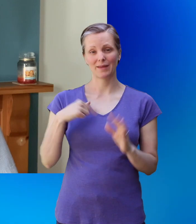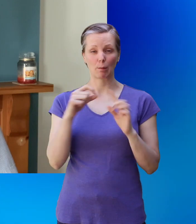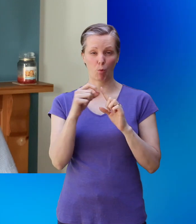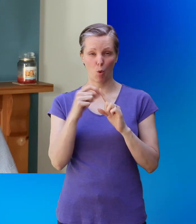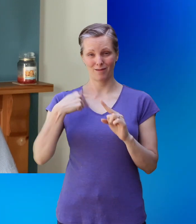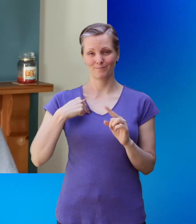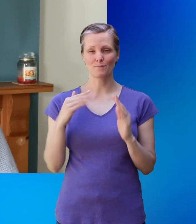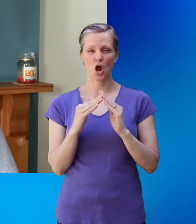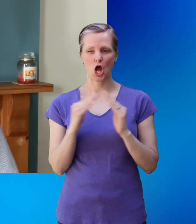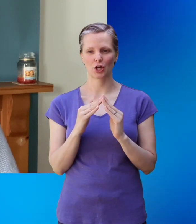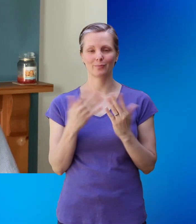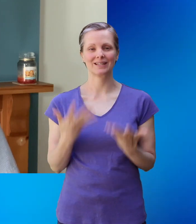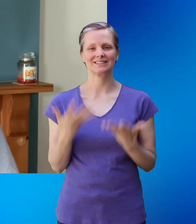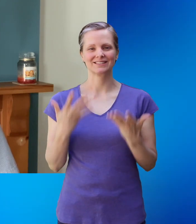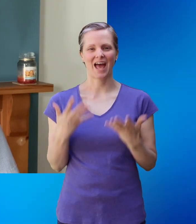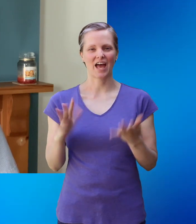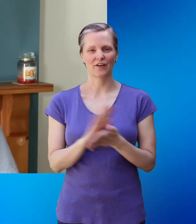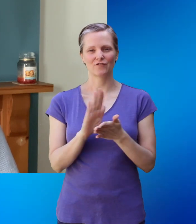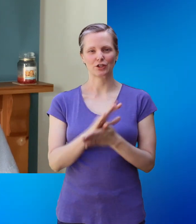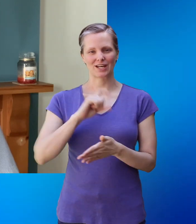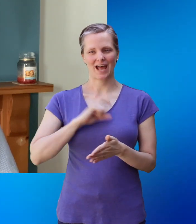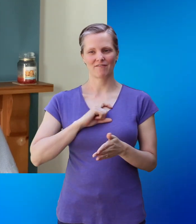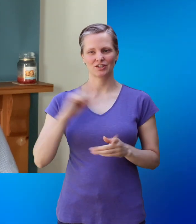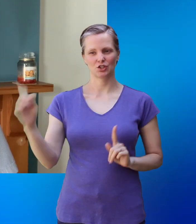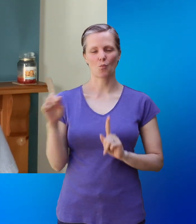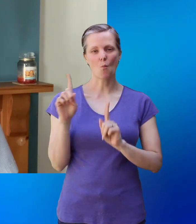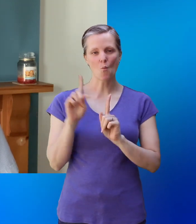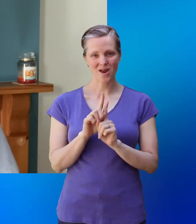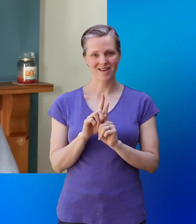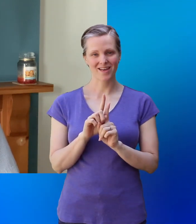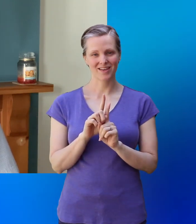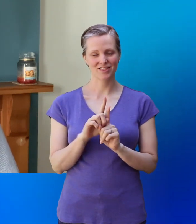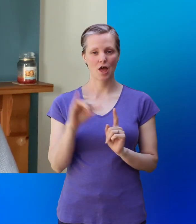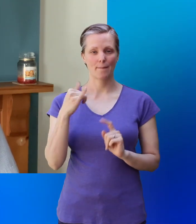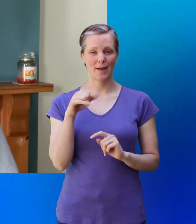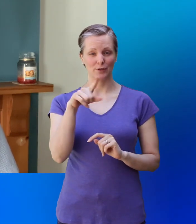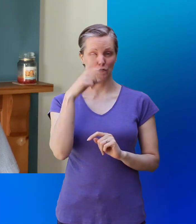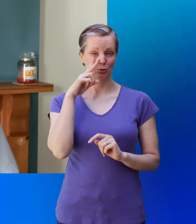got one of my fun characters with me who you might have seen before, but